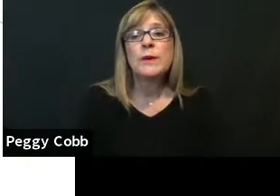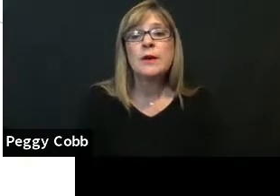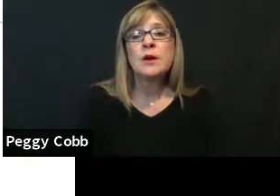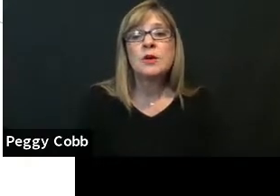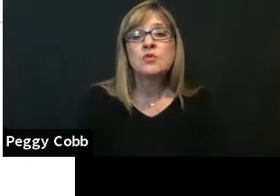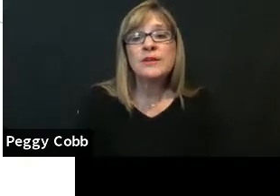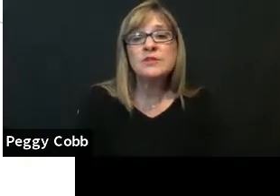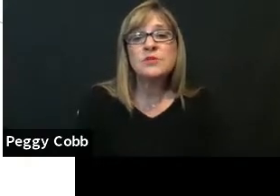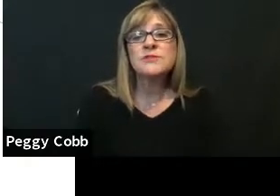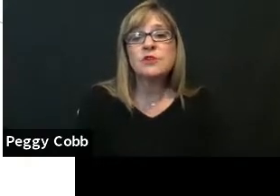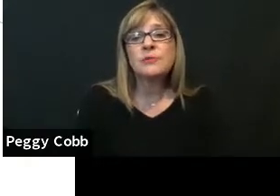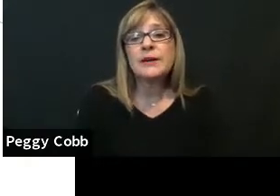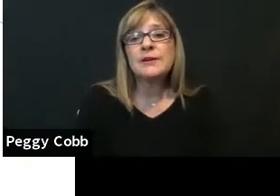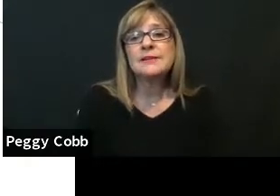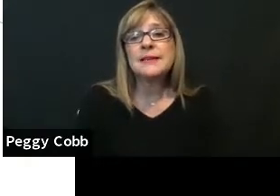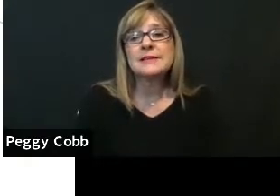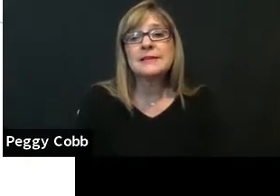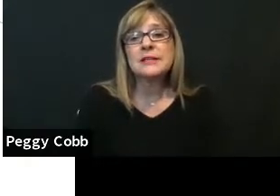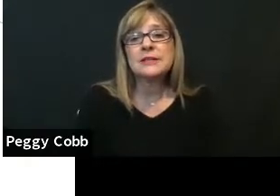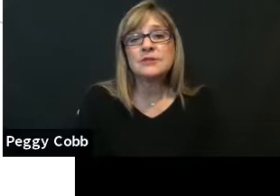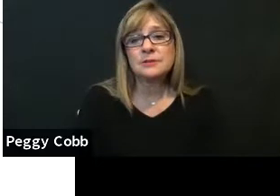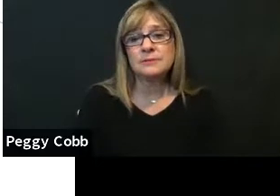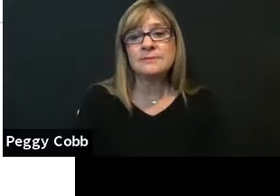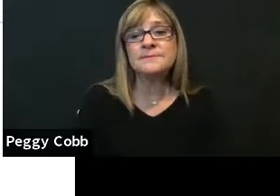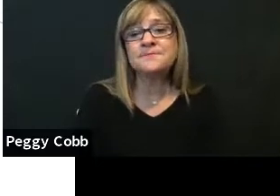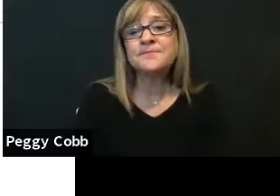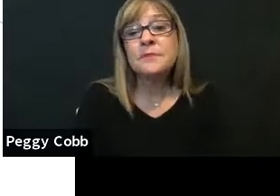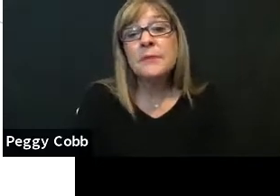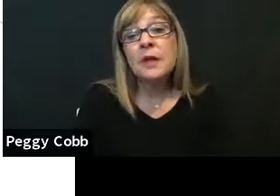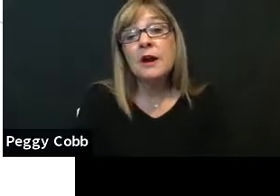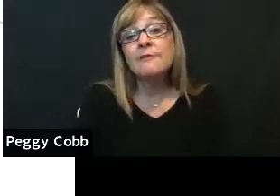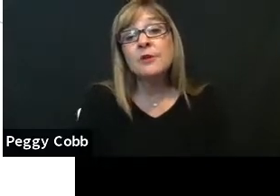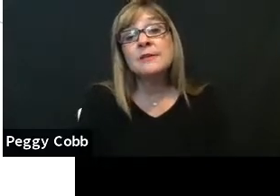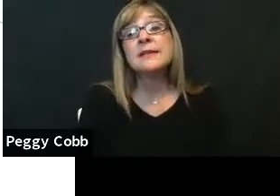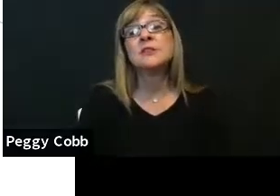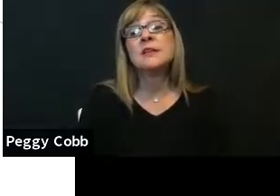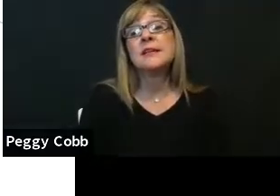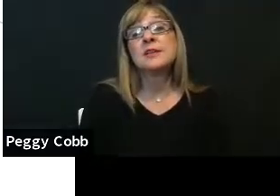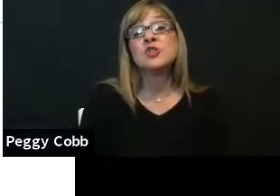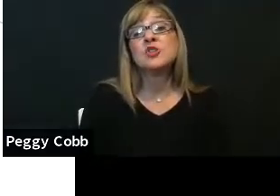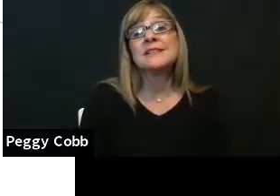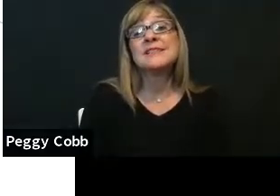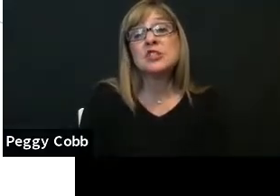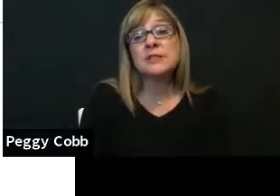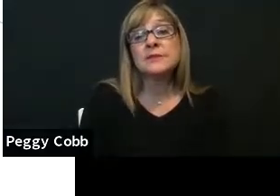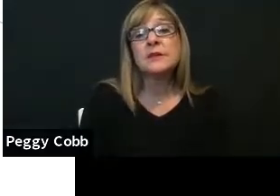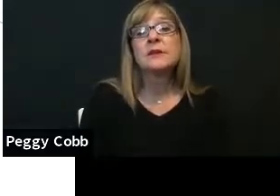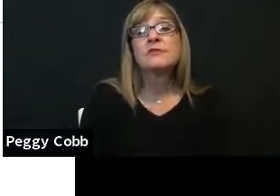We are a resource for parents and educators. [clears throat] Our focus is on transition